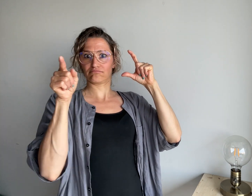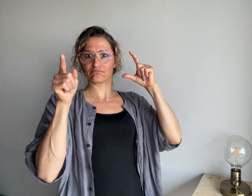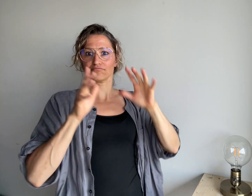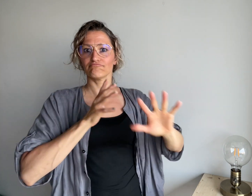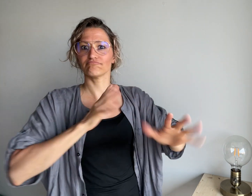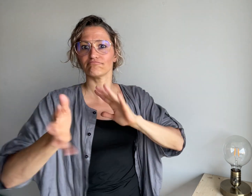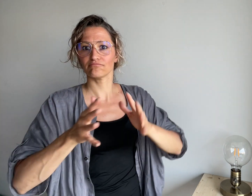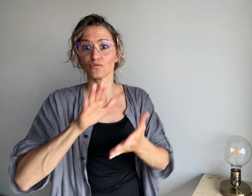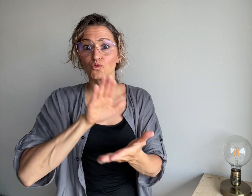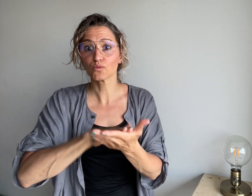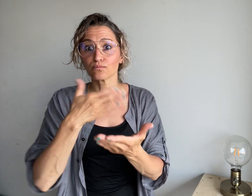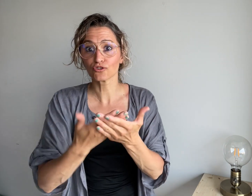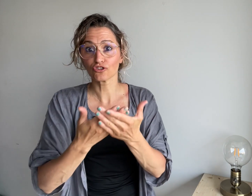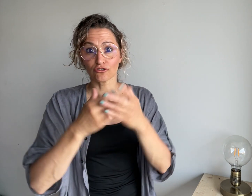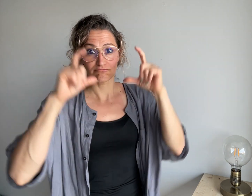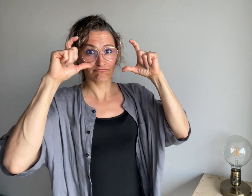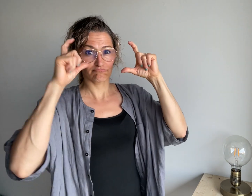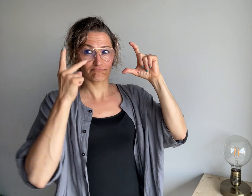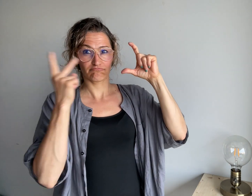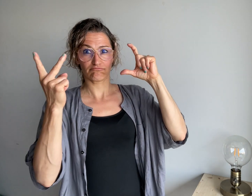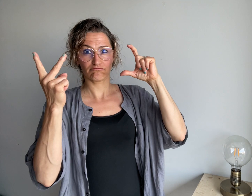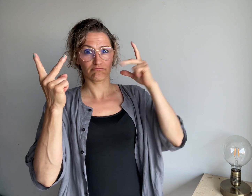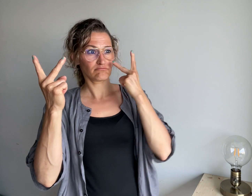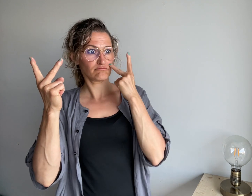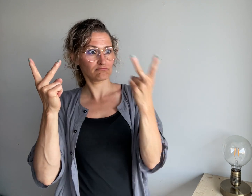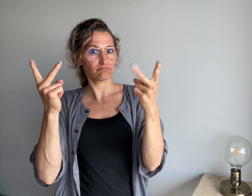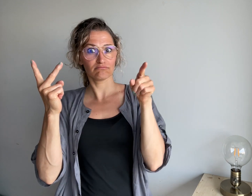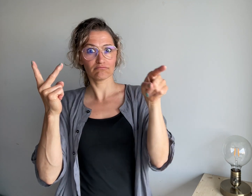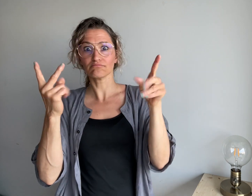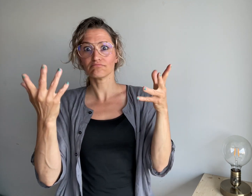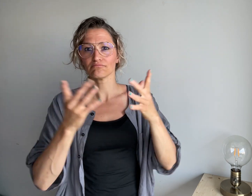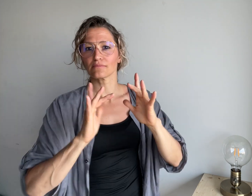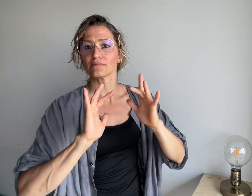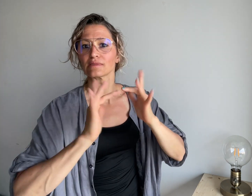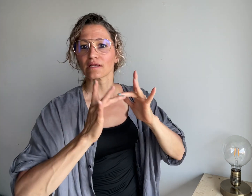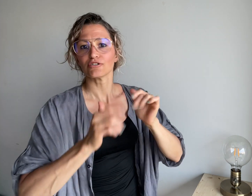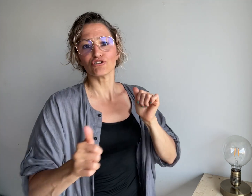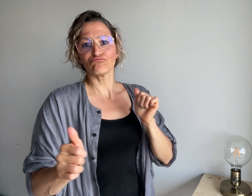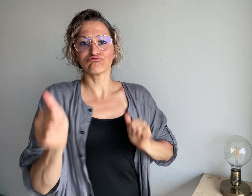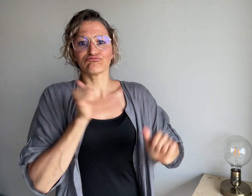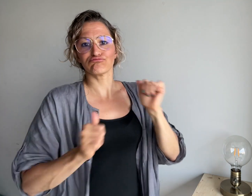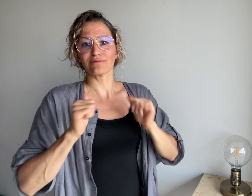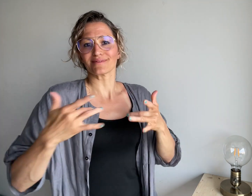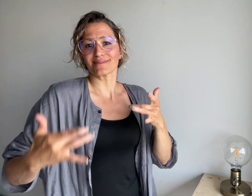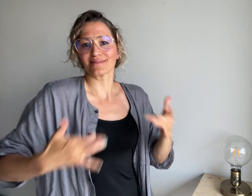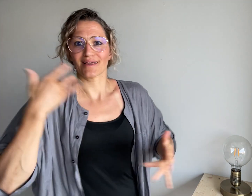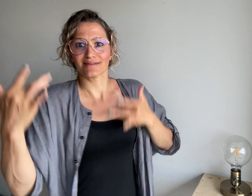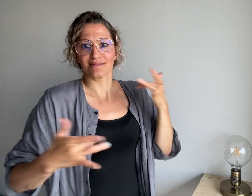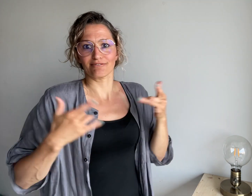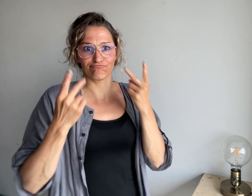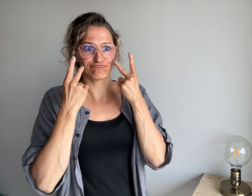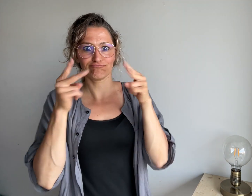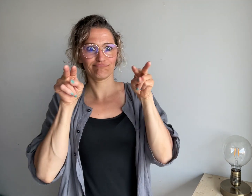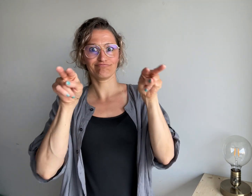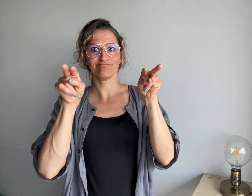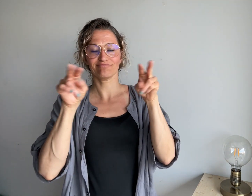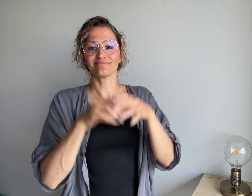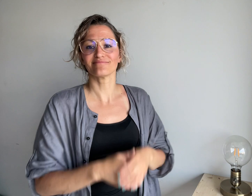glasses worn to watch a virtual performance.